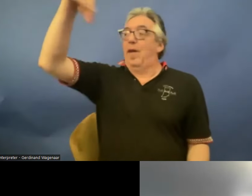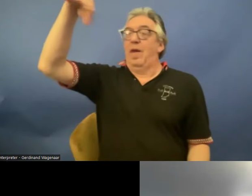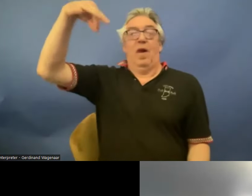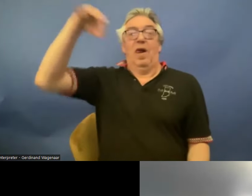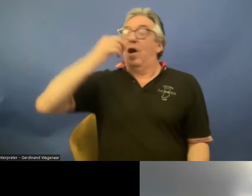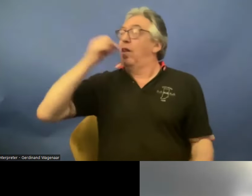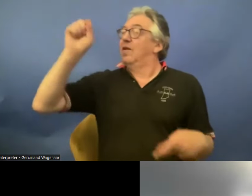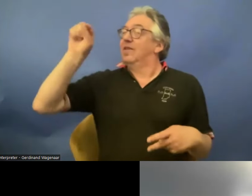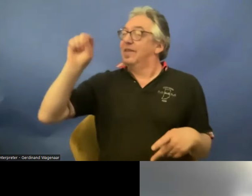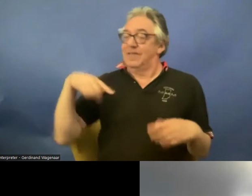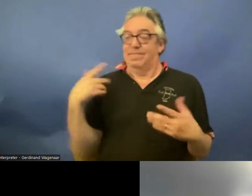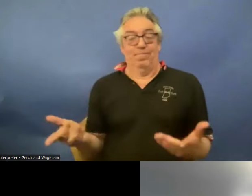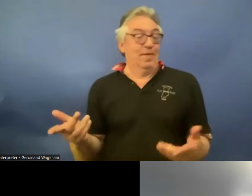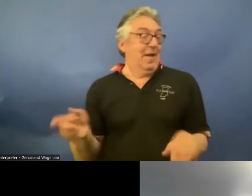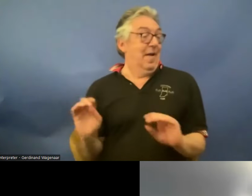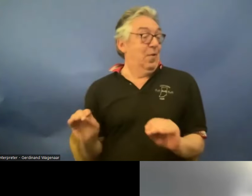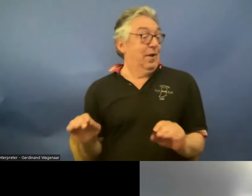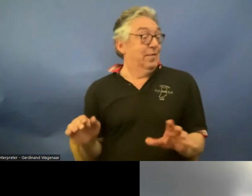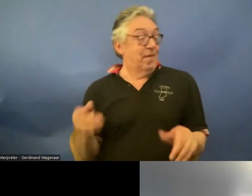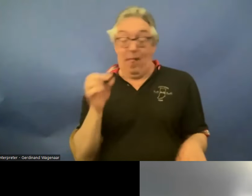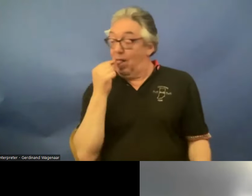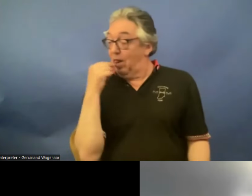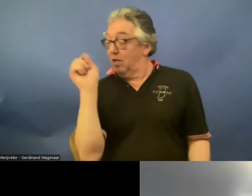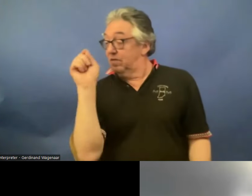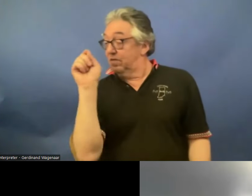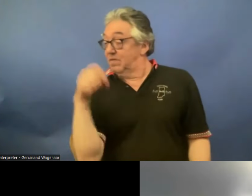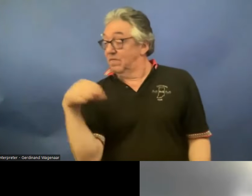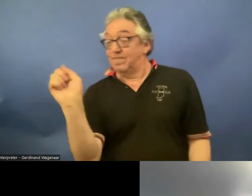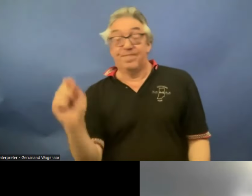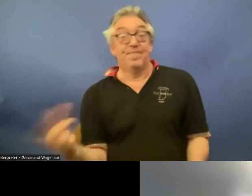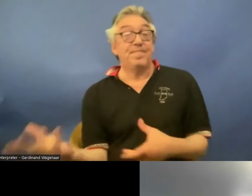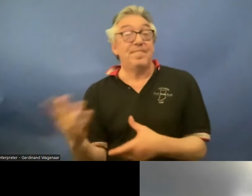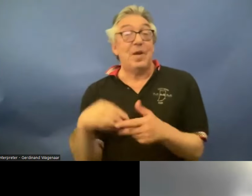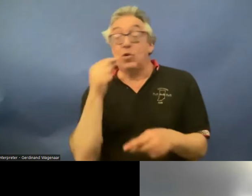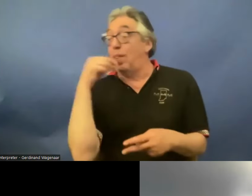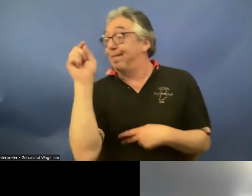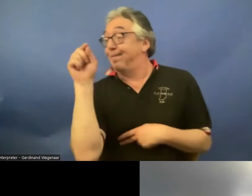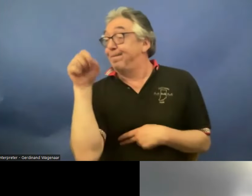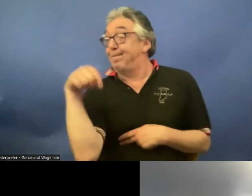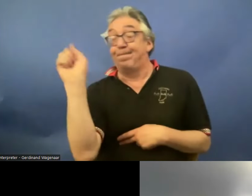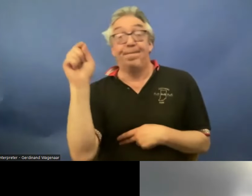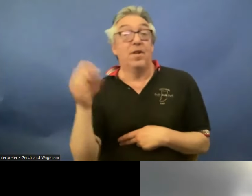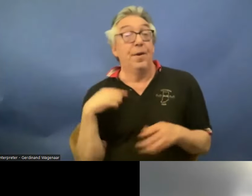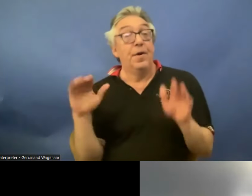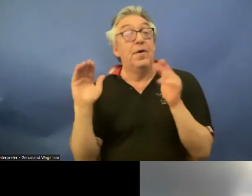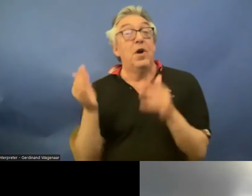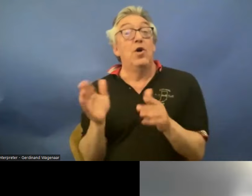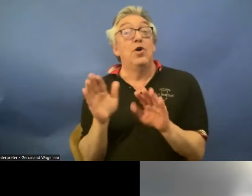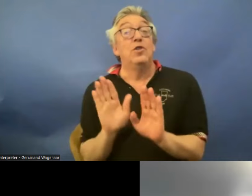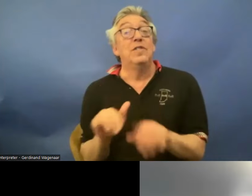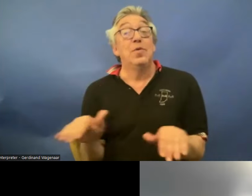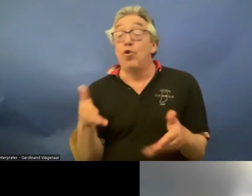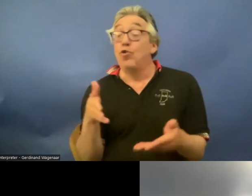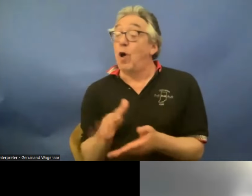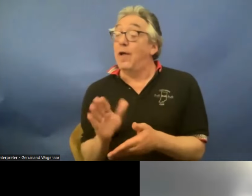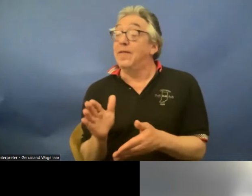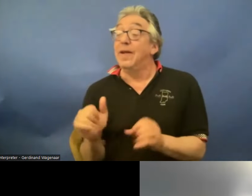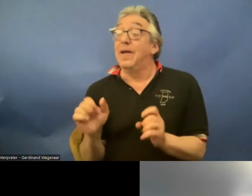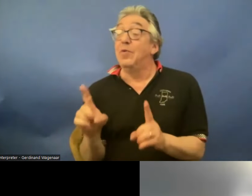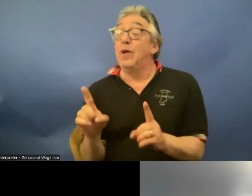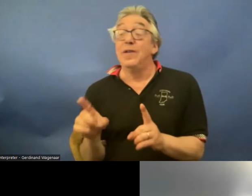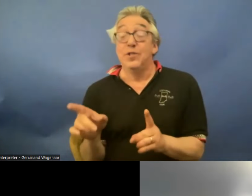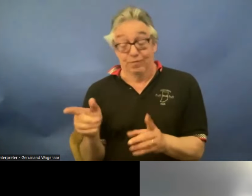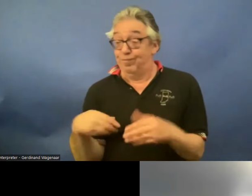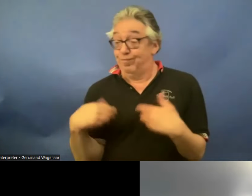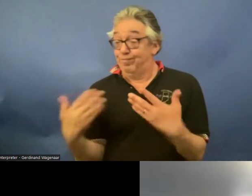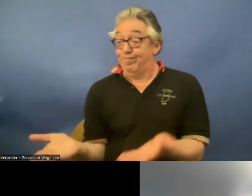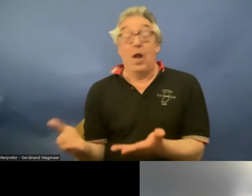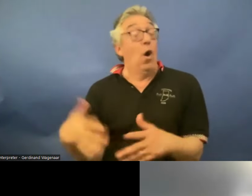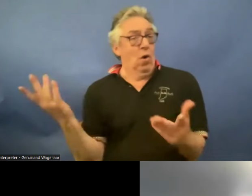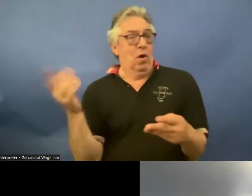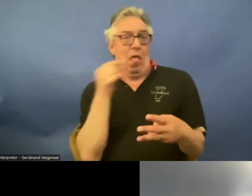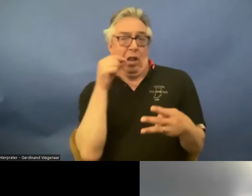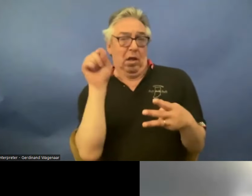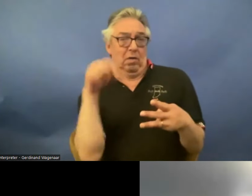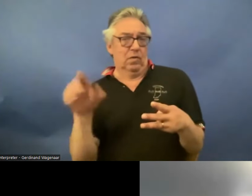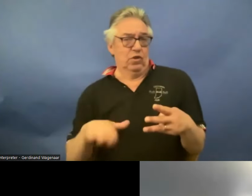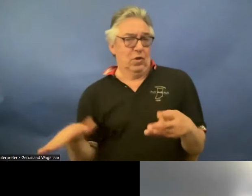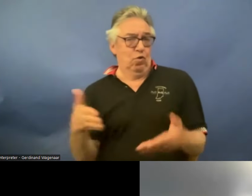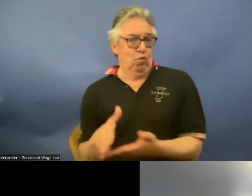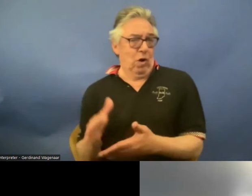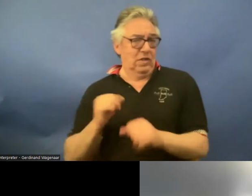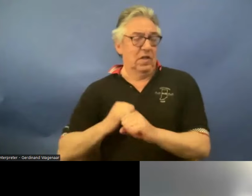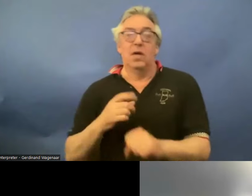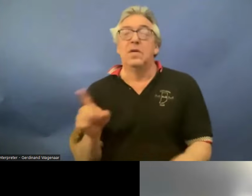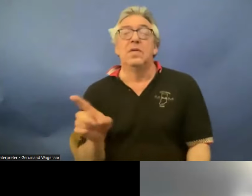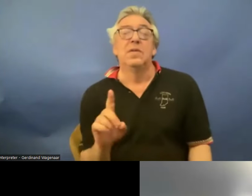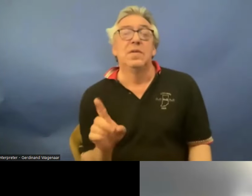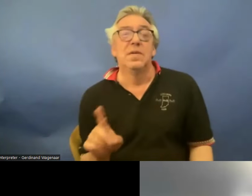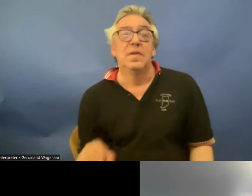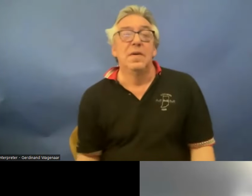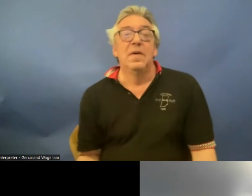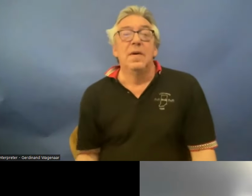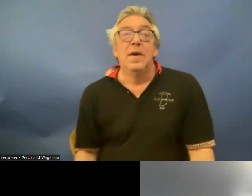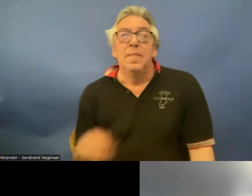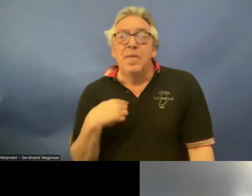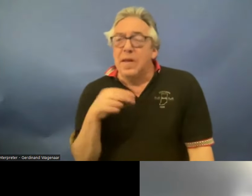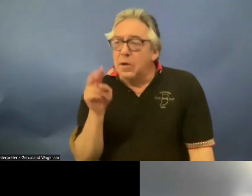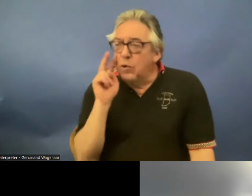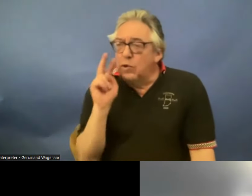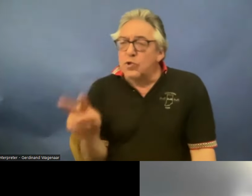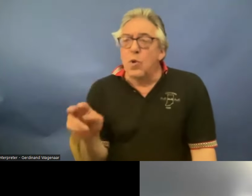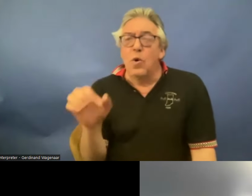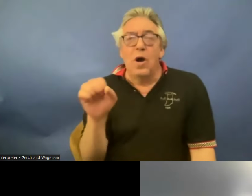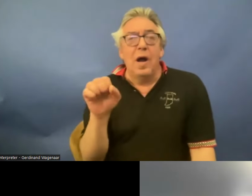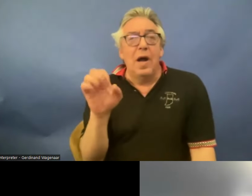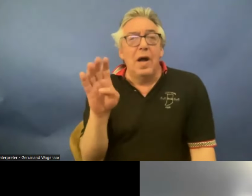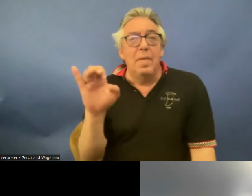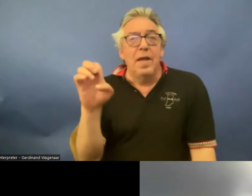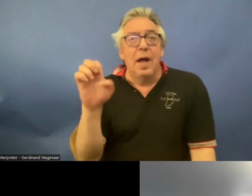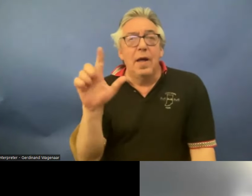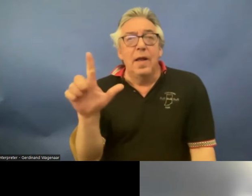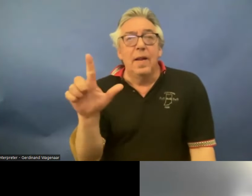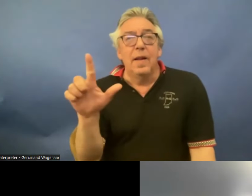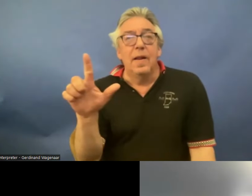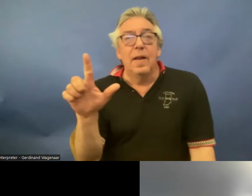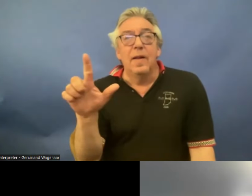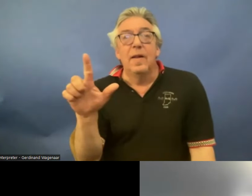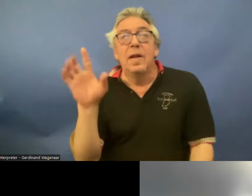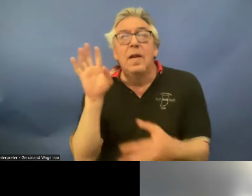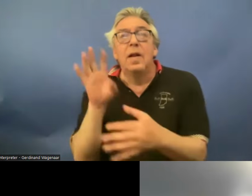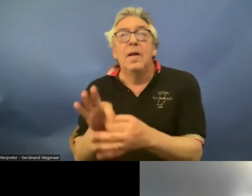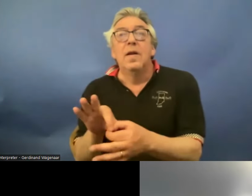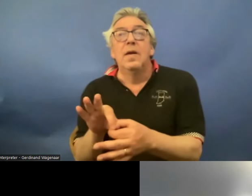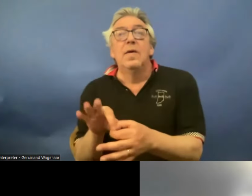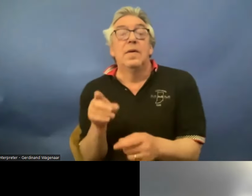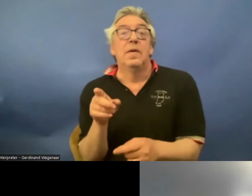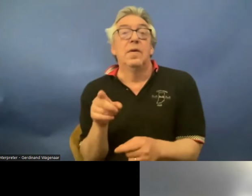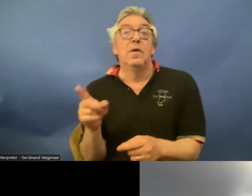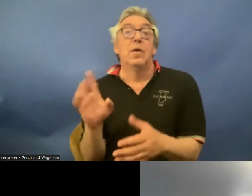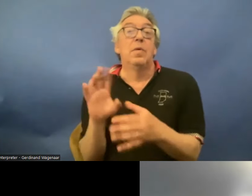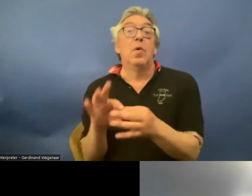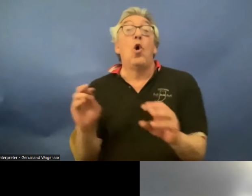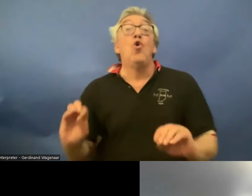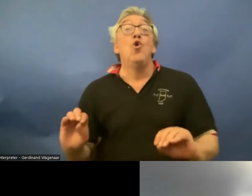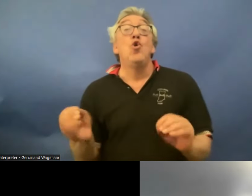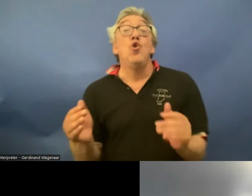This text, document, or file is based on live transcription.